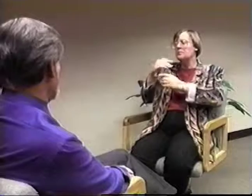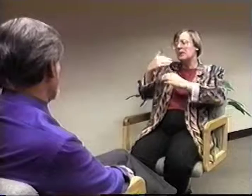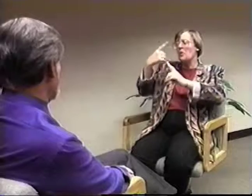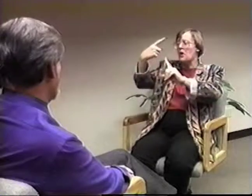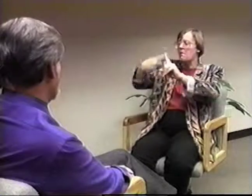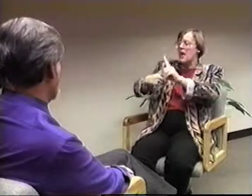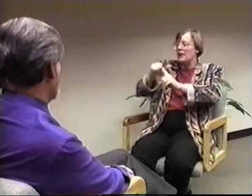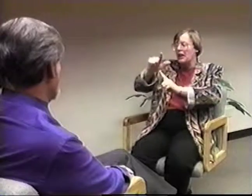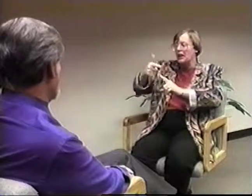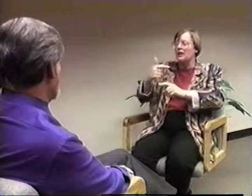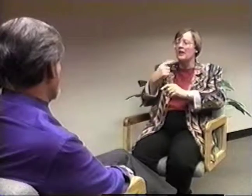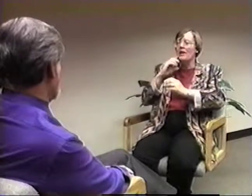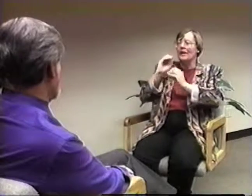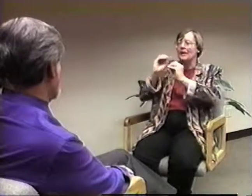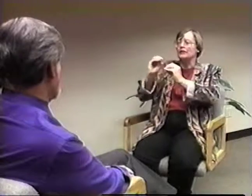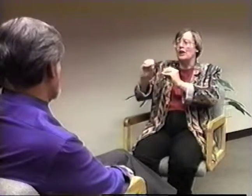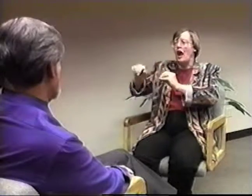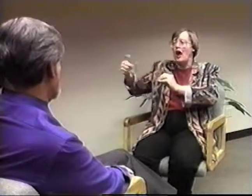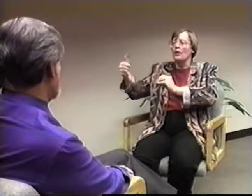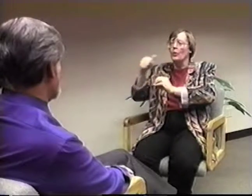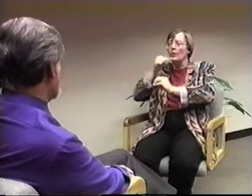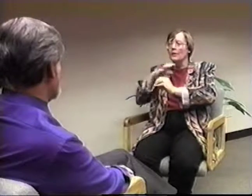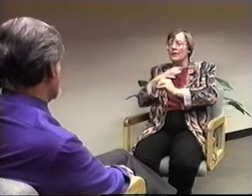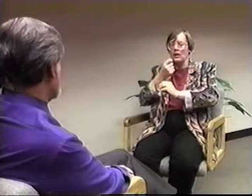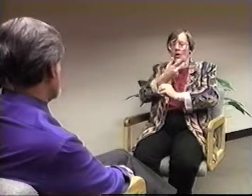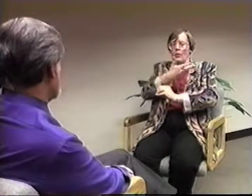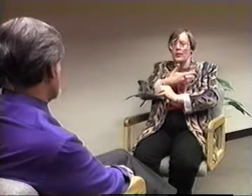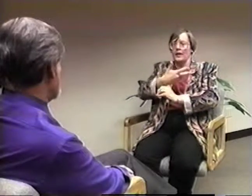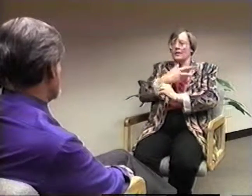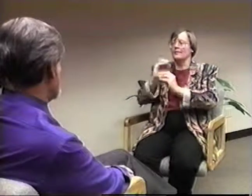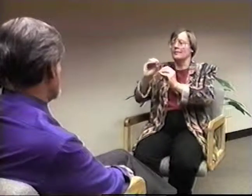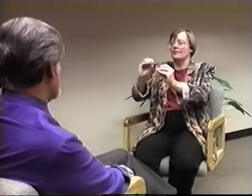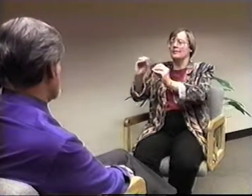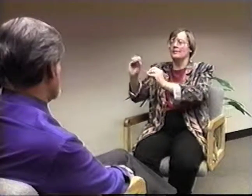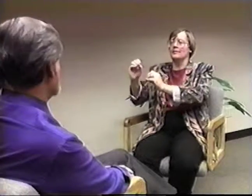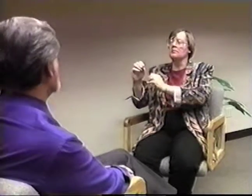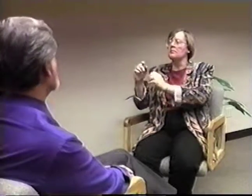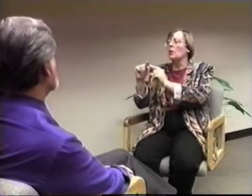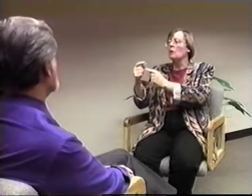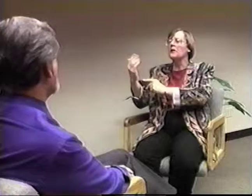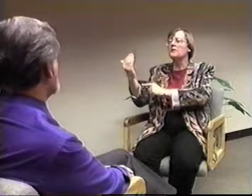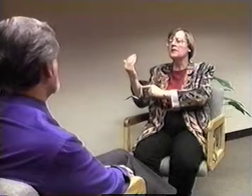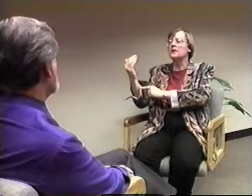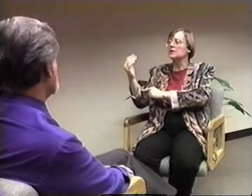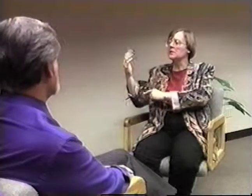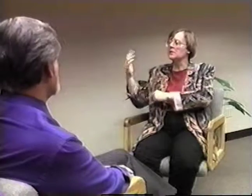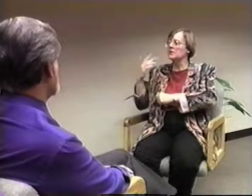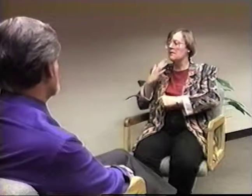and pass it on to another friend.